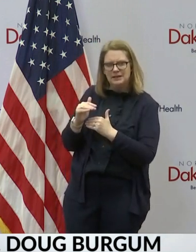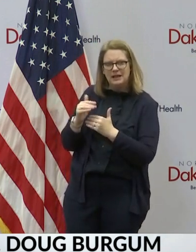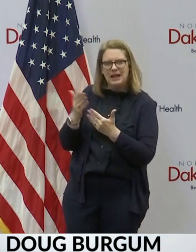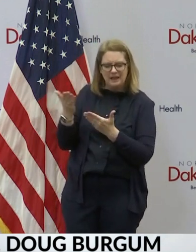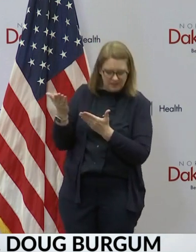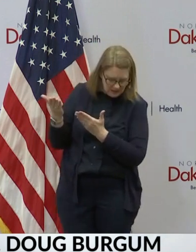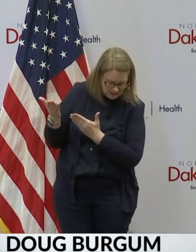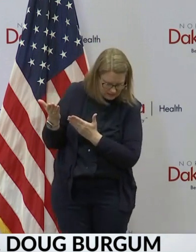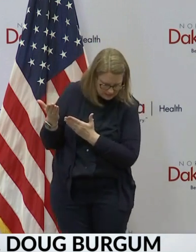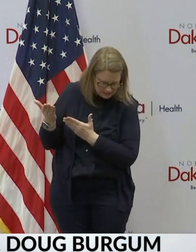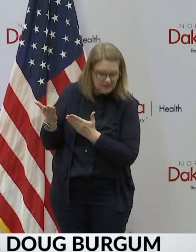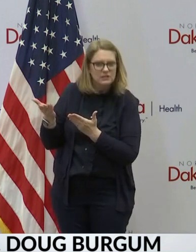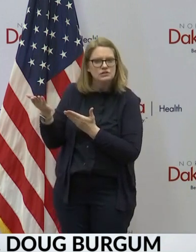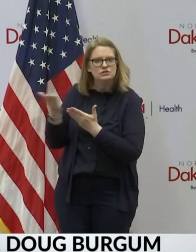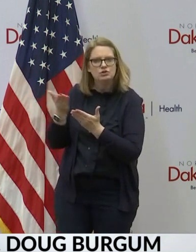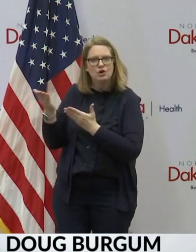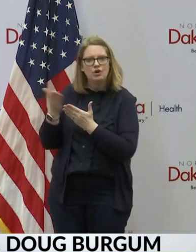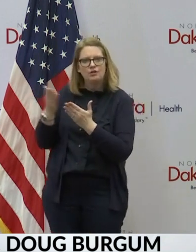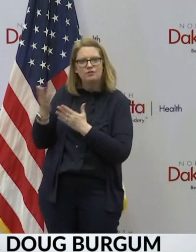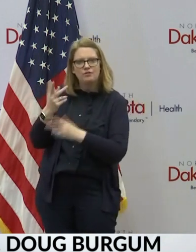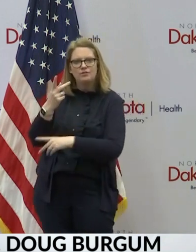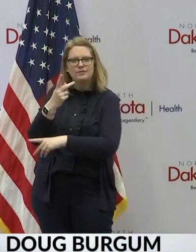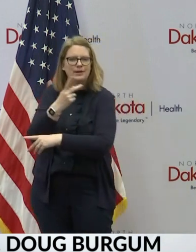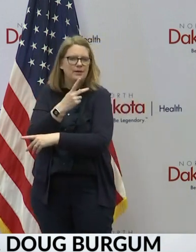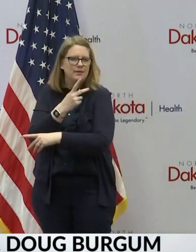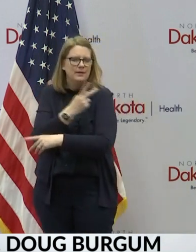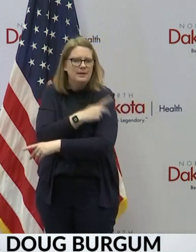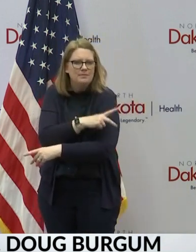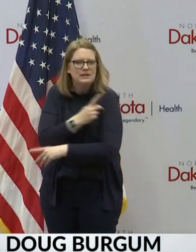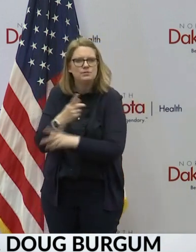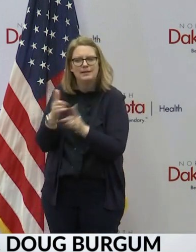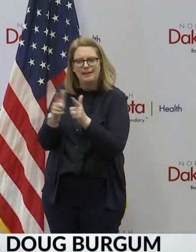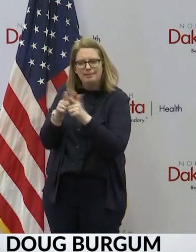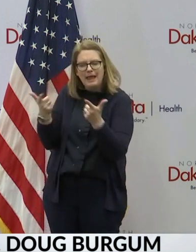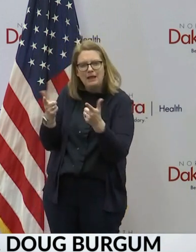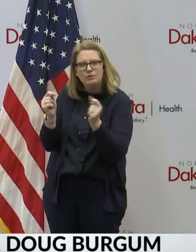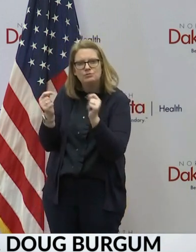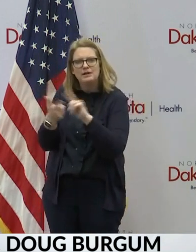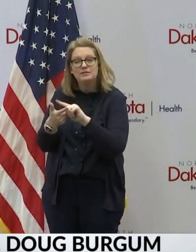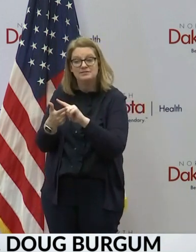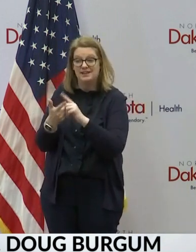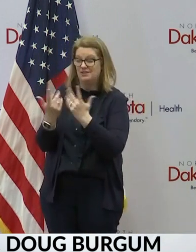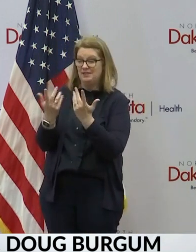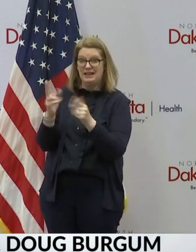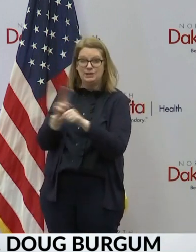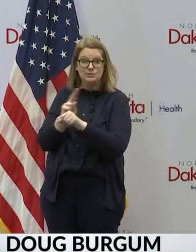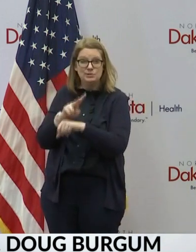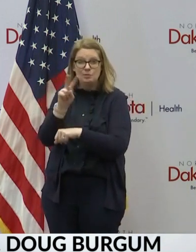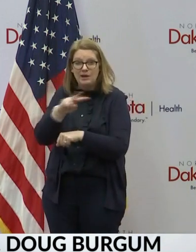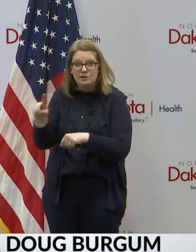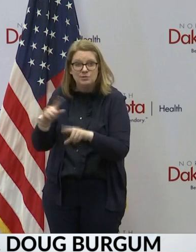CALL YOUR REGULAR HEALTHCARE PROVIDER BECAUSE THE FAMILY CLINIC HAS LIMITED RESOURCES AND